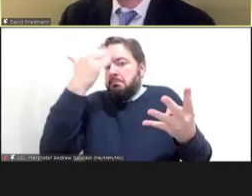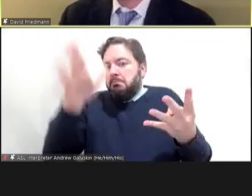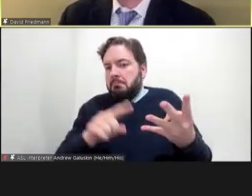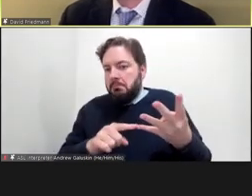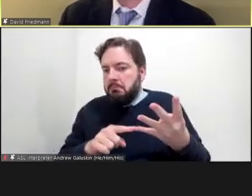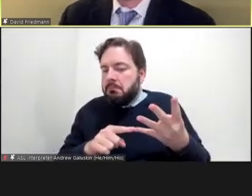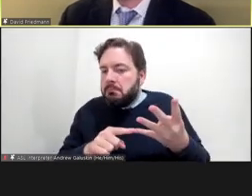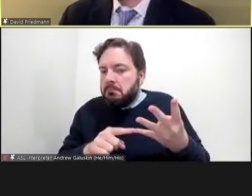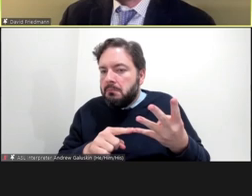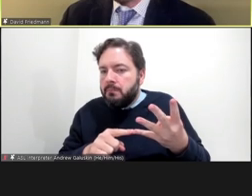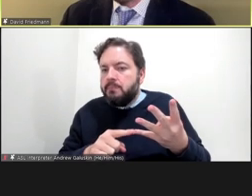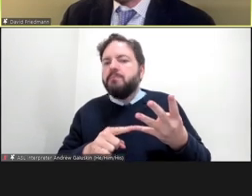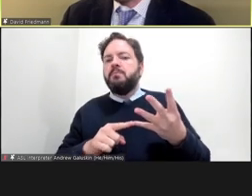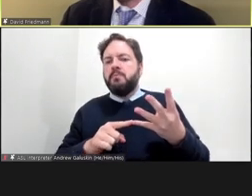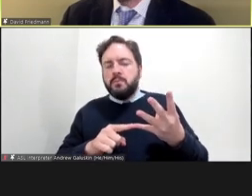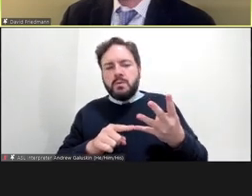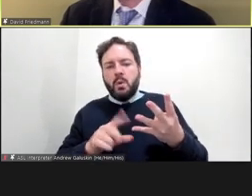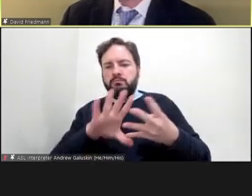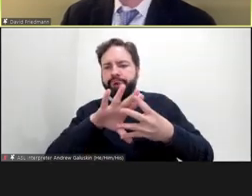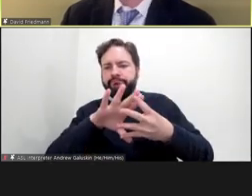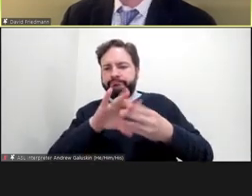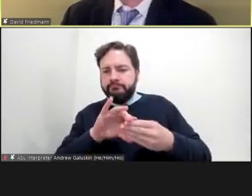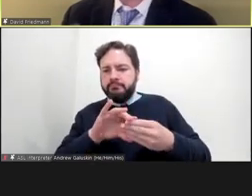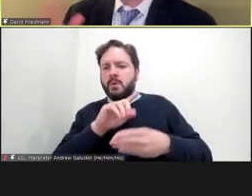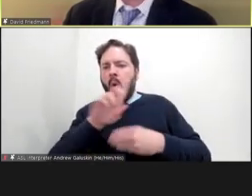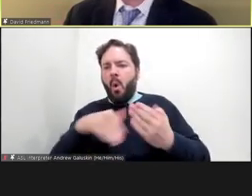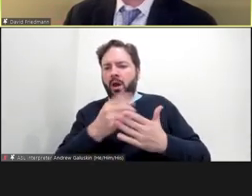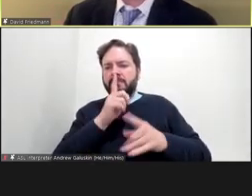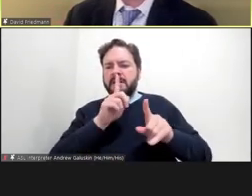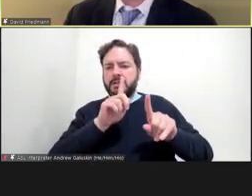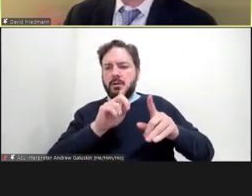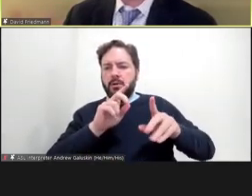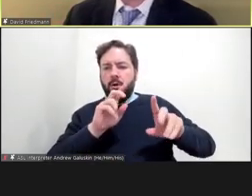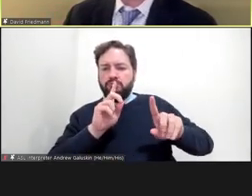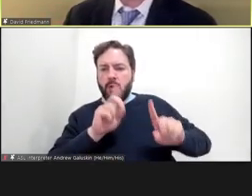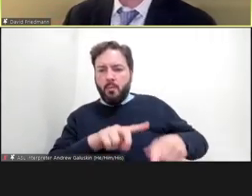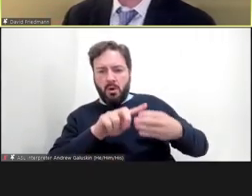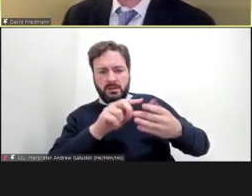And so that's why... These reports really need to be taken in context,